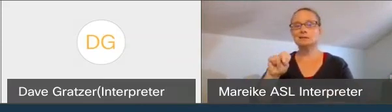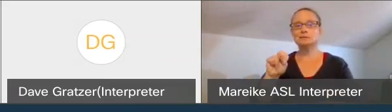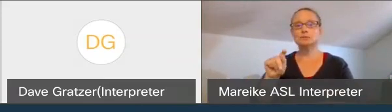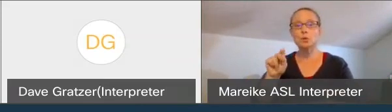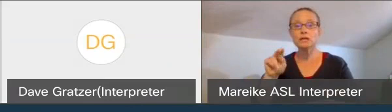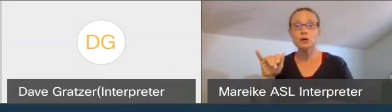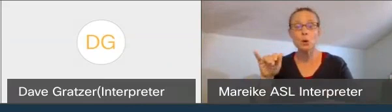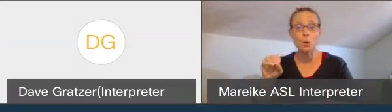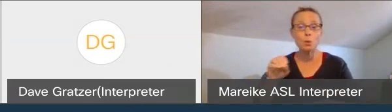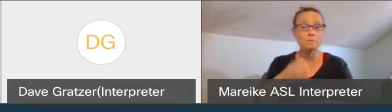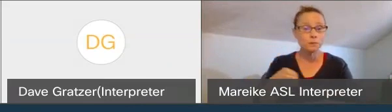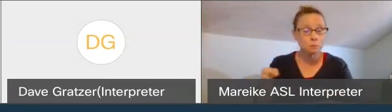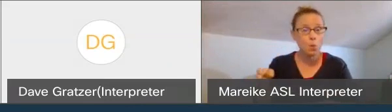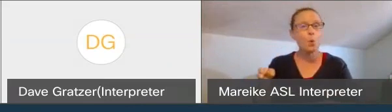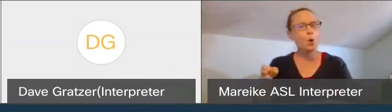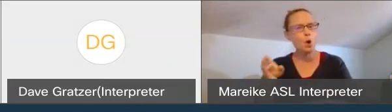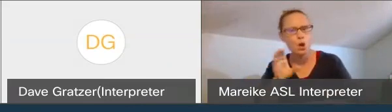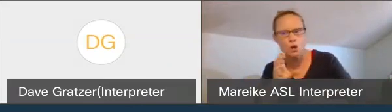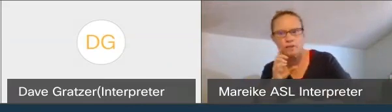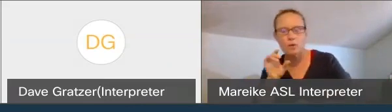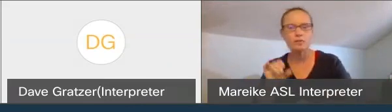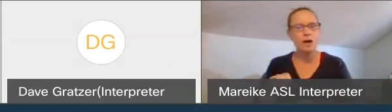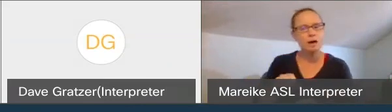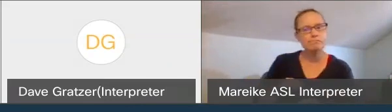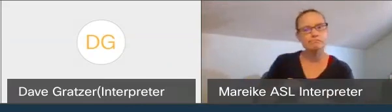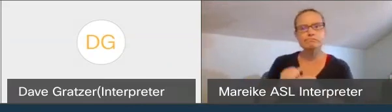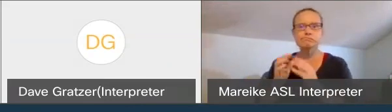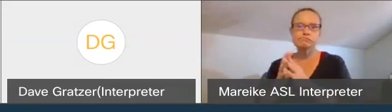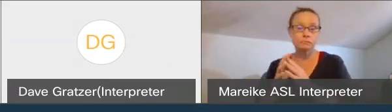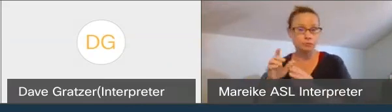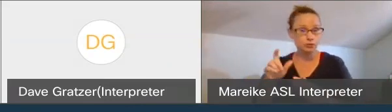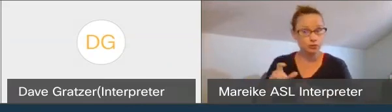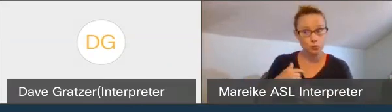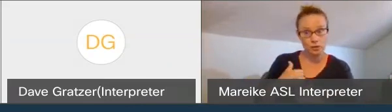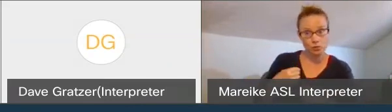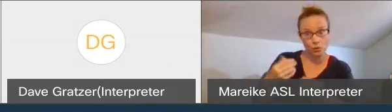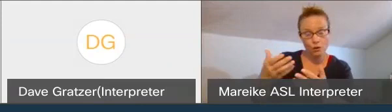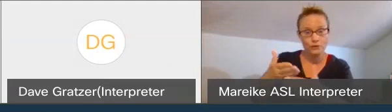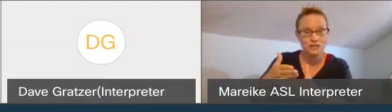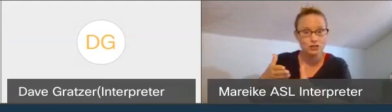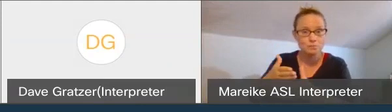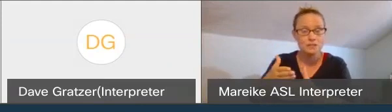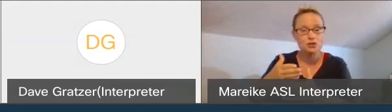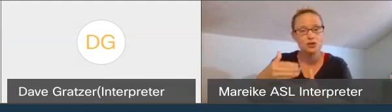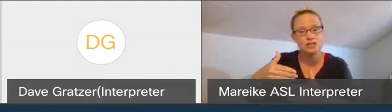You know, what should we have in our sobering matrix? Should we offer, uh, intermediate-- uh, intermittent medical care?